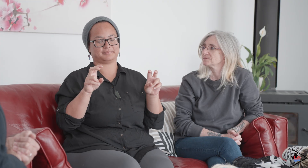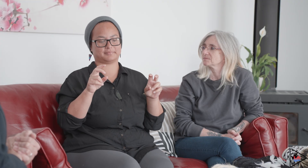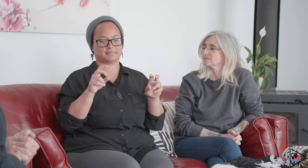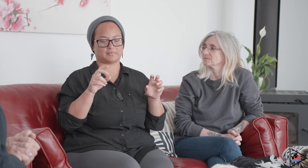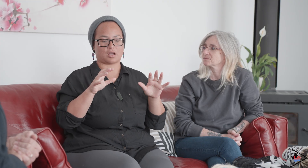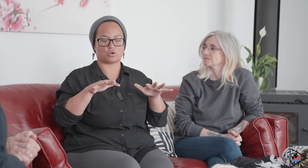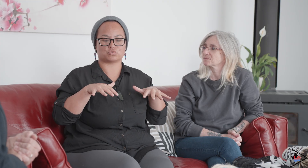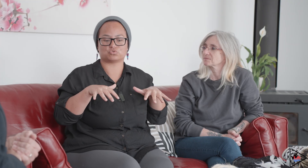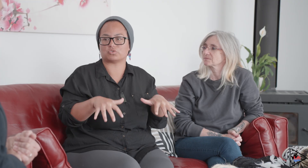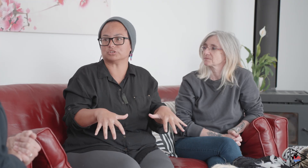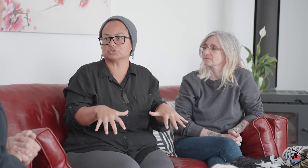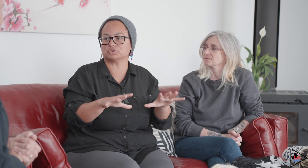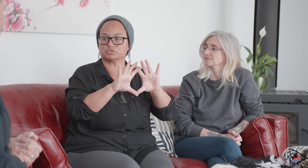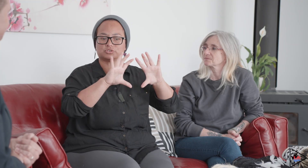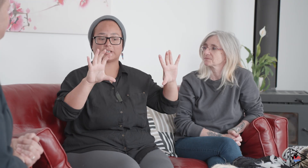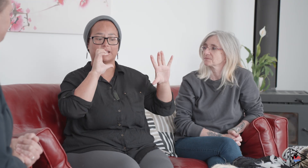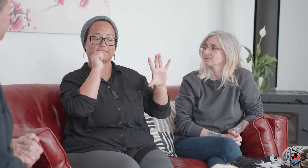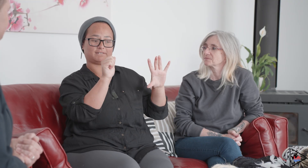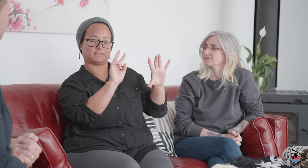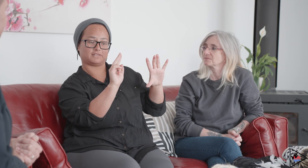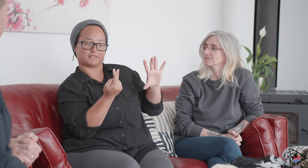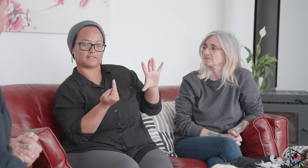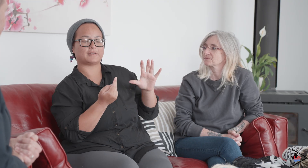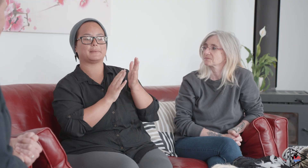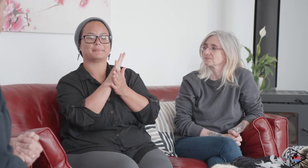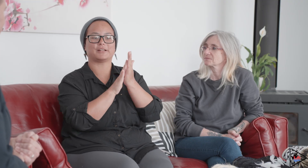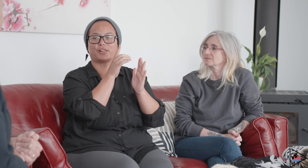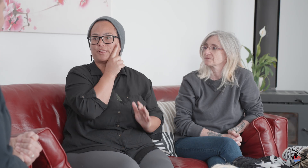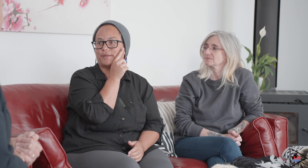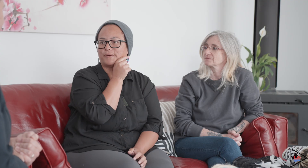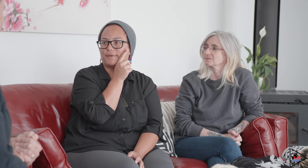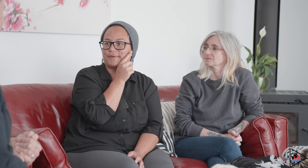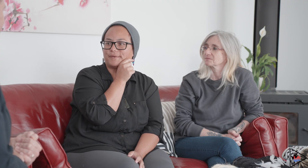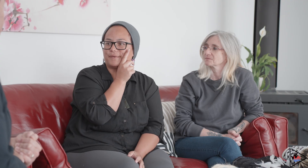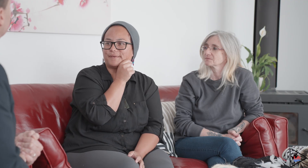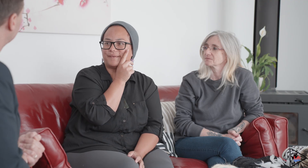I've kind of kept it that way. Just kept it quite loose and open. If I had plied that,